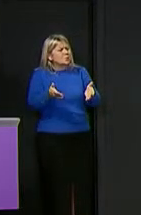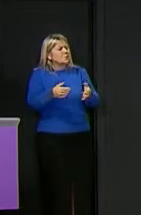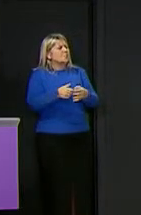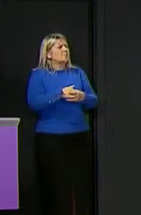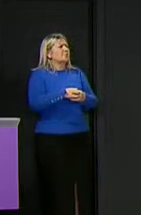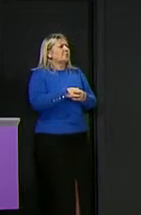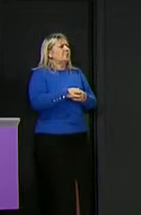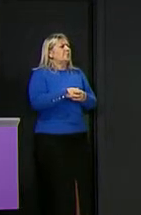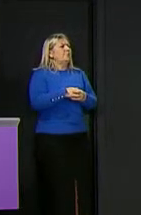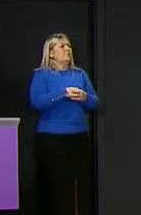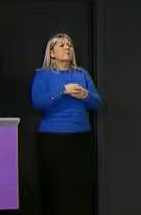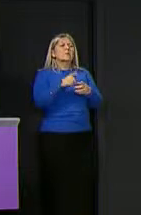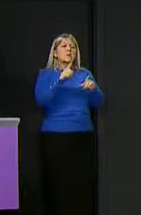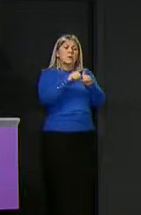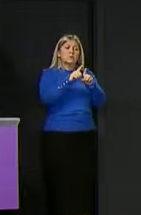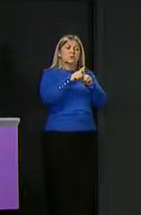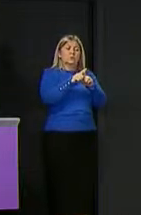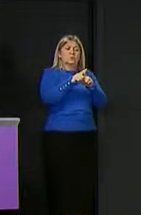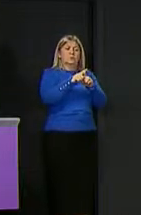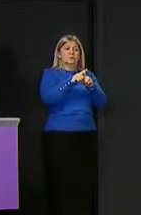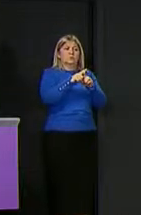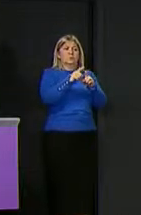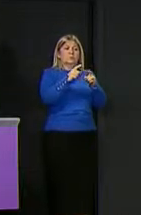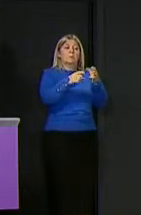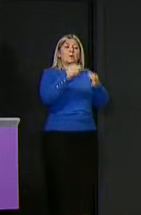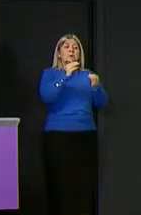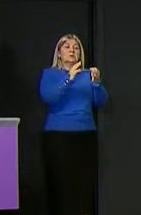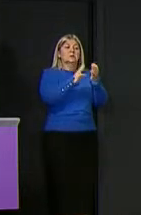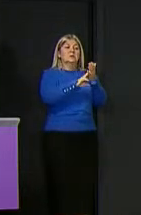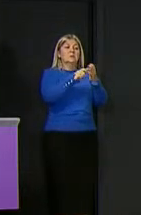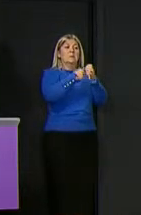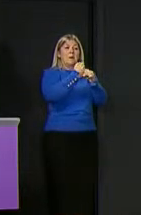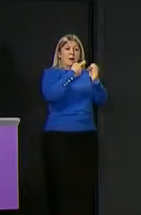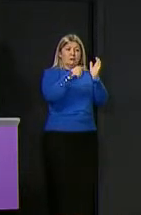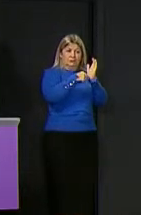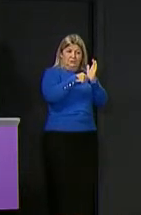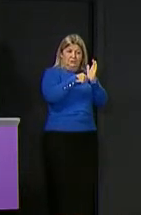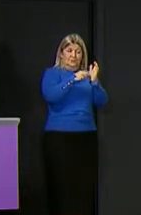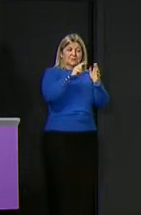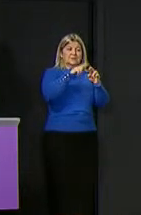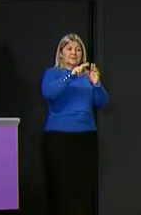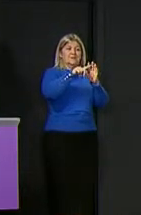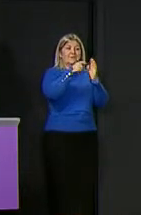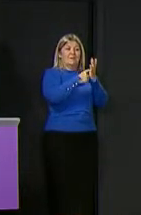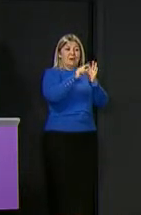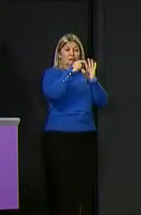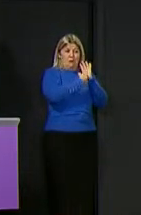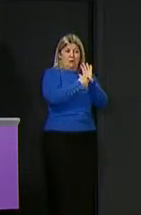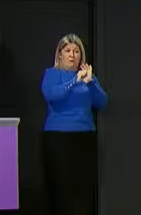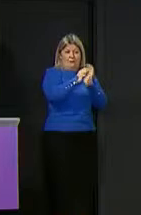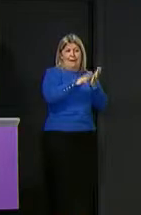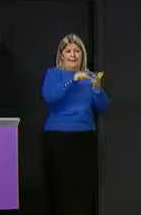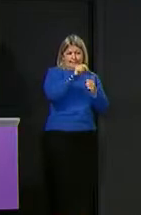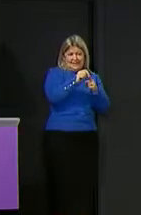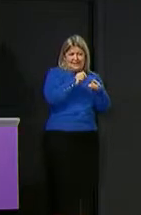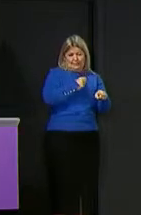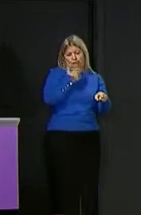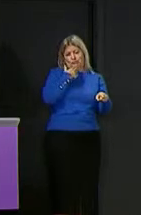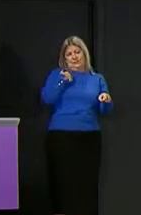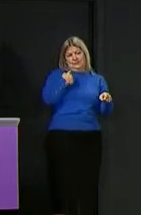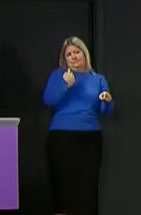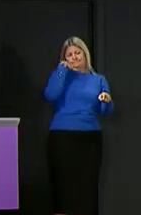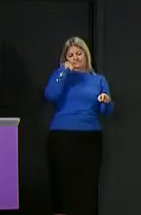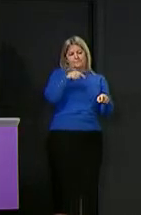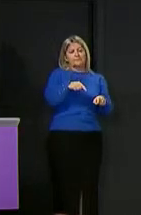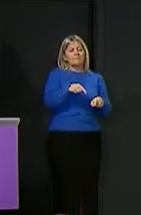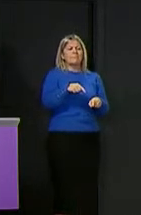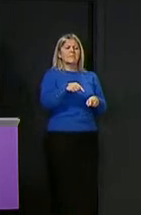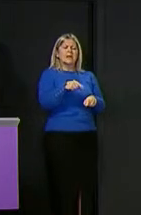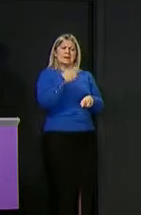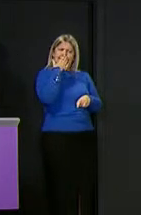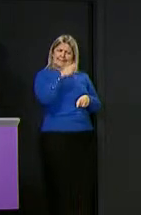on Margaret Ferrier, House of Commons records show that Patrick Grady, the Chief Whip of the SNP,